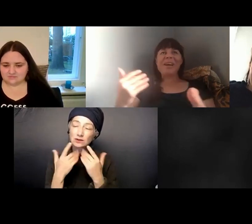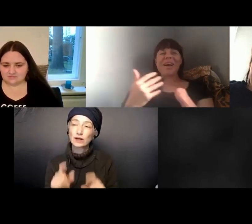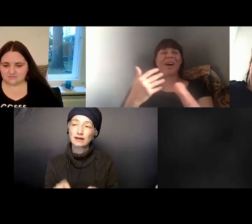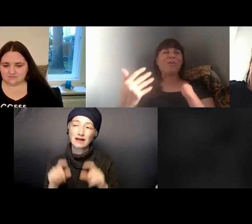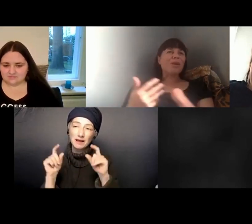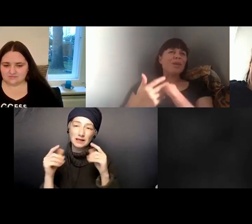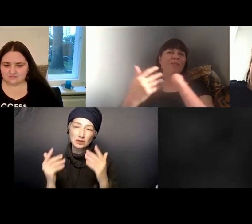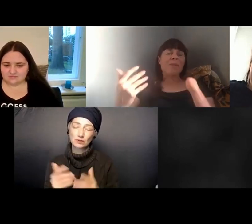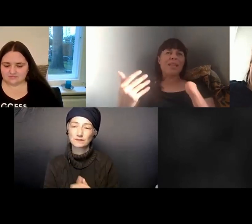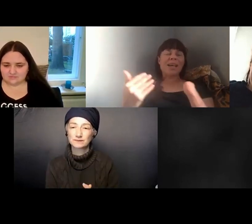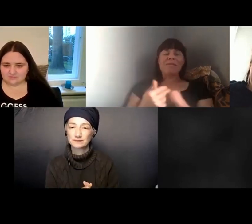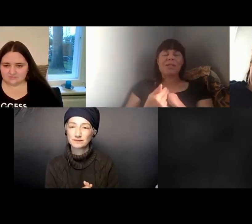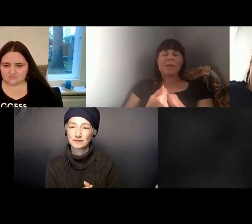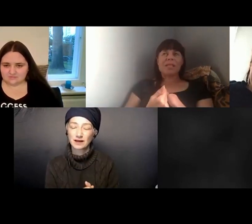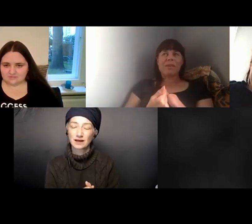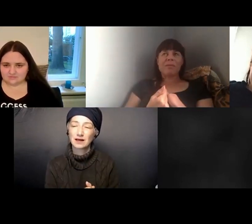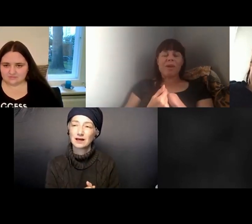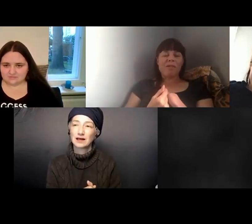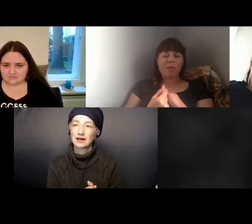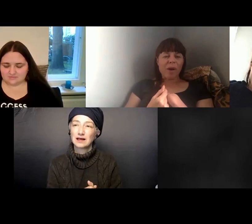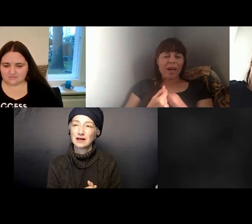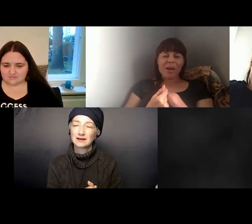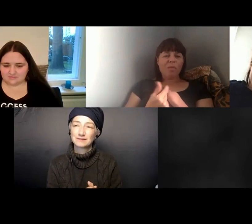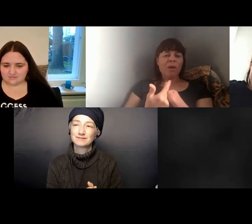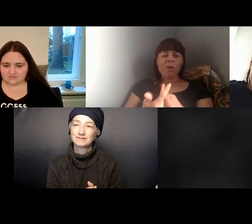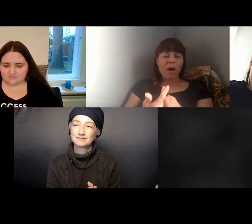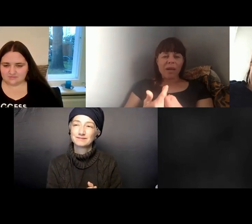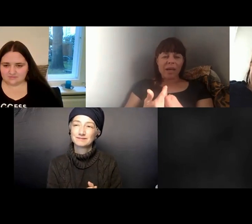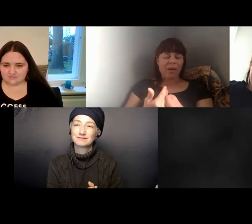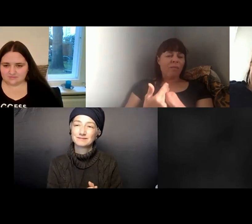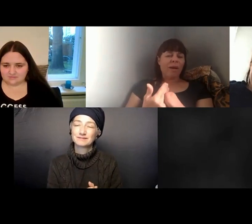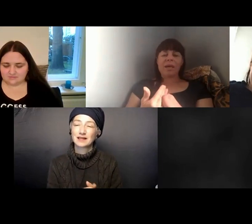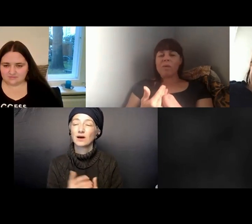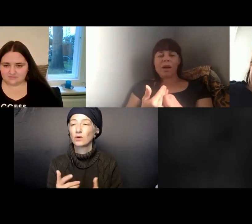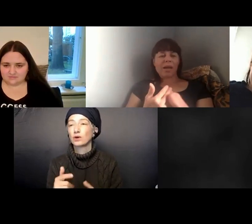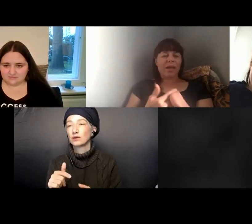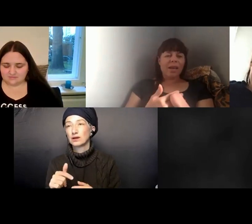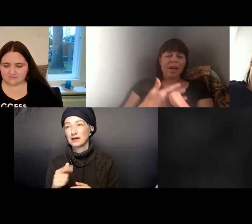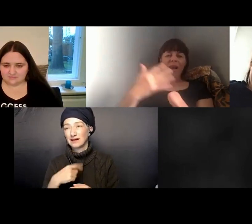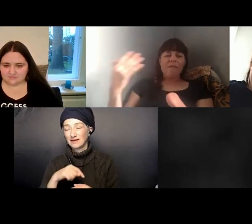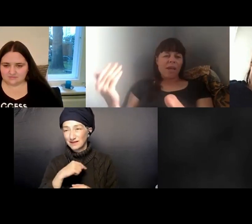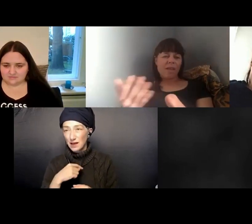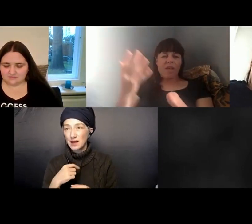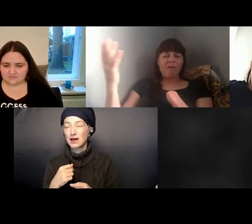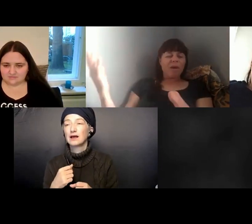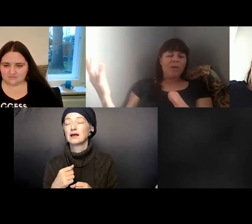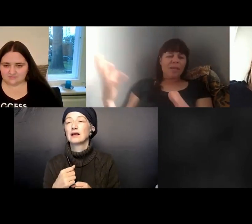I also think to me that even speaks of an environment where we are not working or making work in lovely, therapeutic,